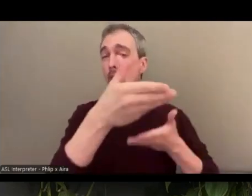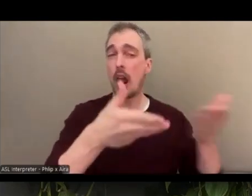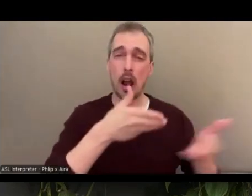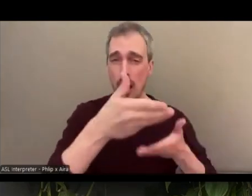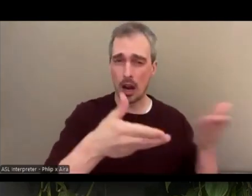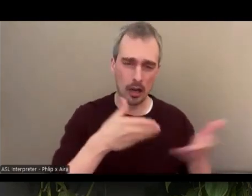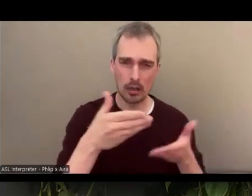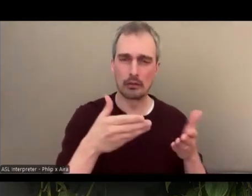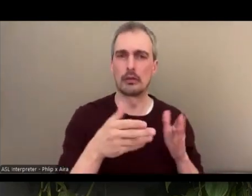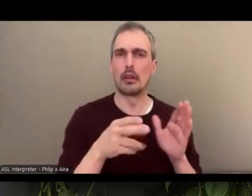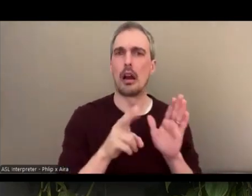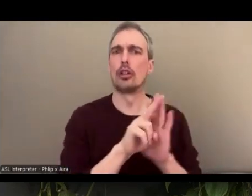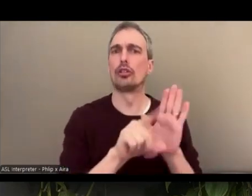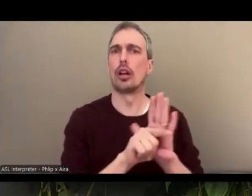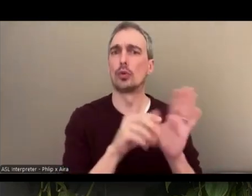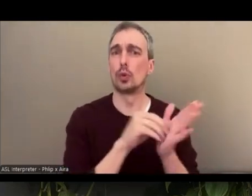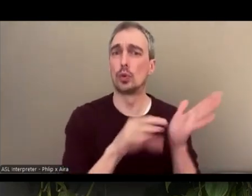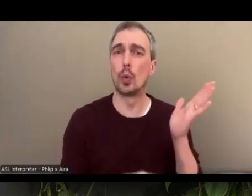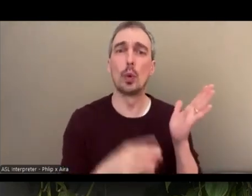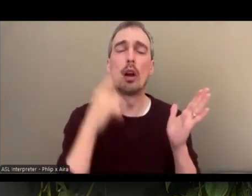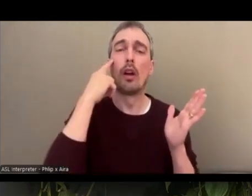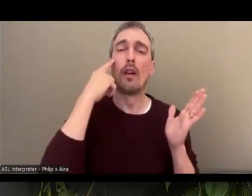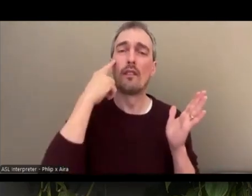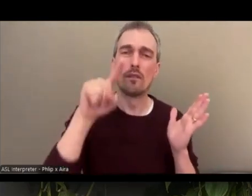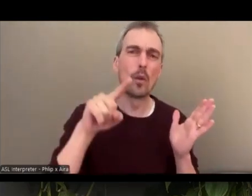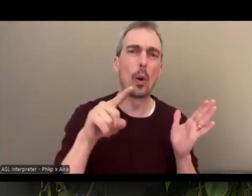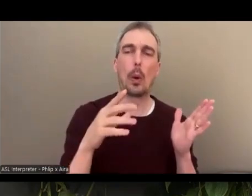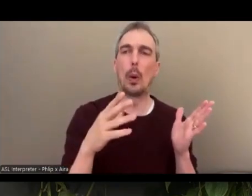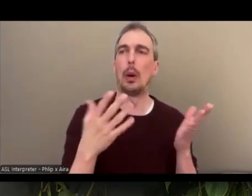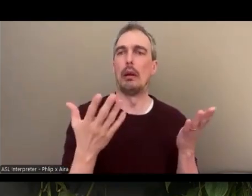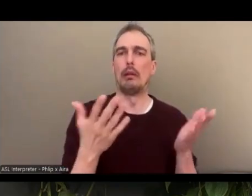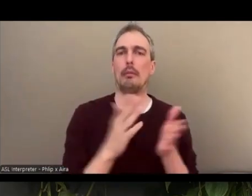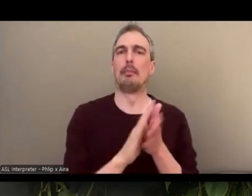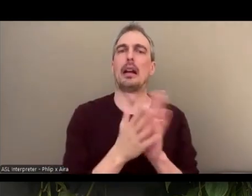So these folks tended to come in, they were bright and well-intentioned, but